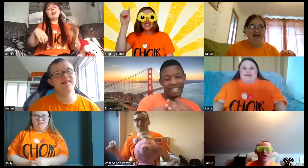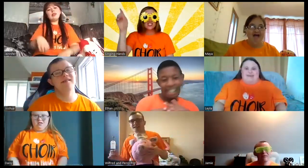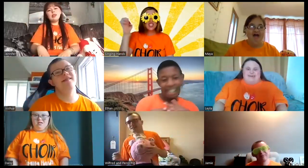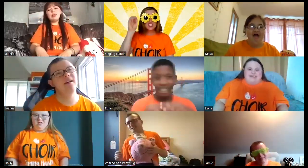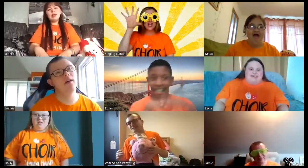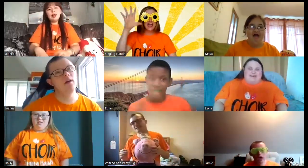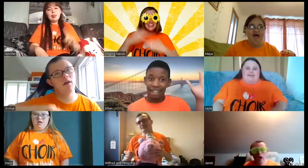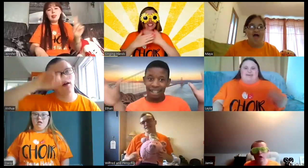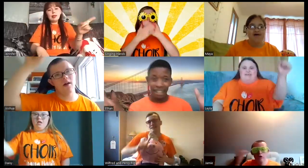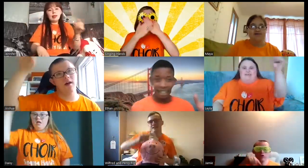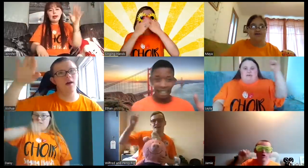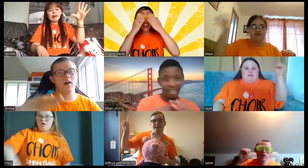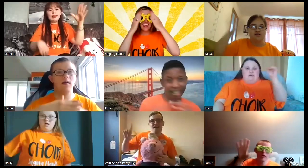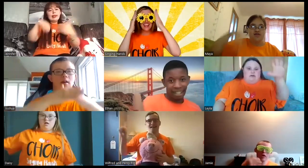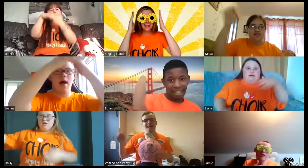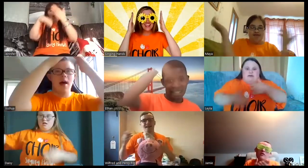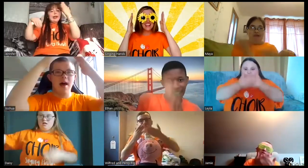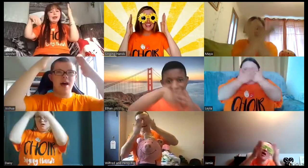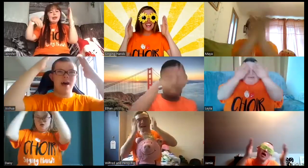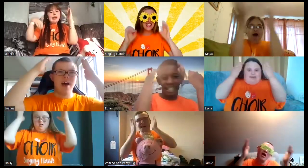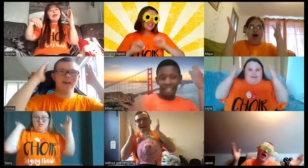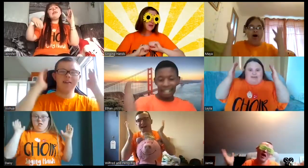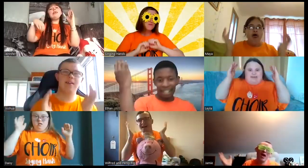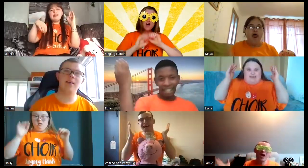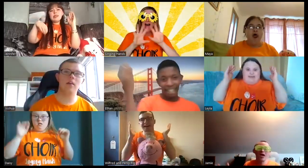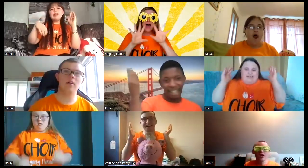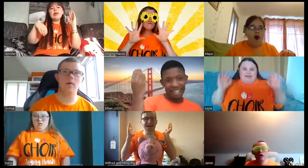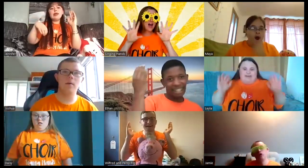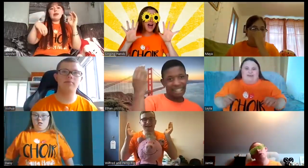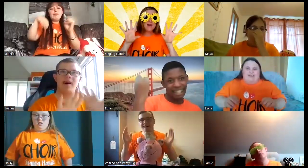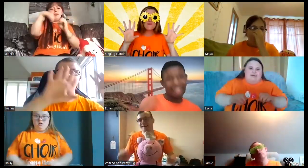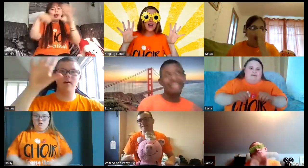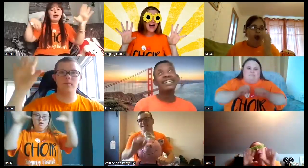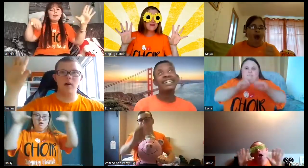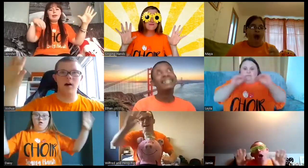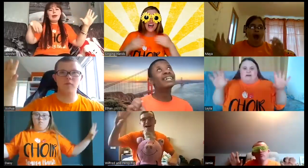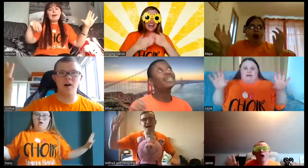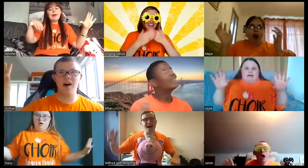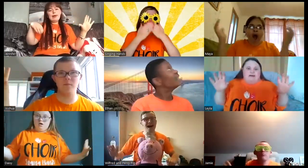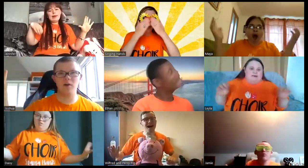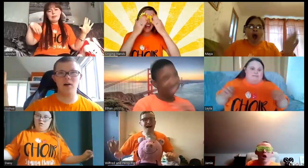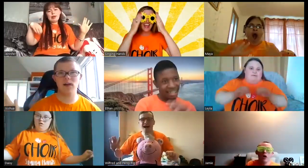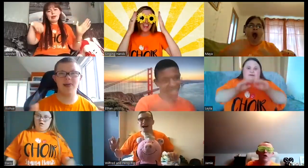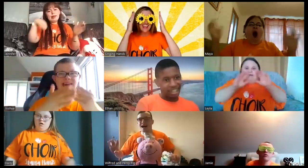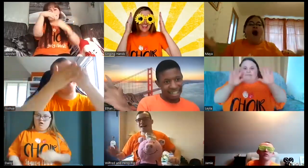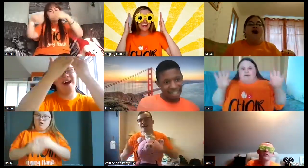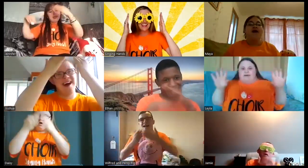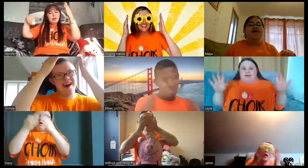Sunshiny day It's a bright, bright, bright, bright day (bright)